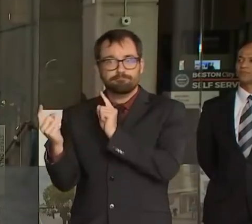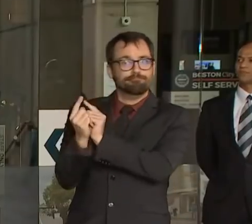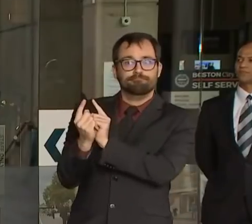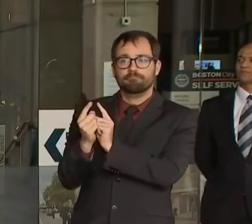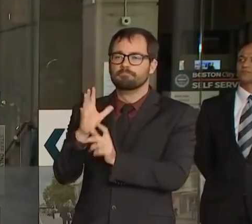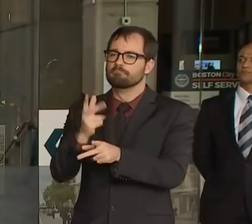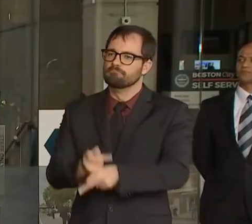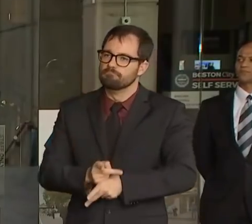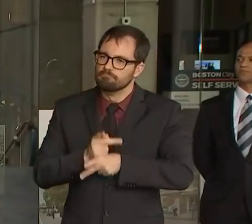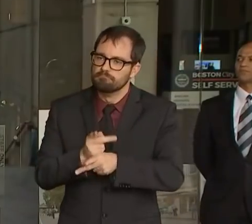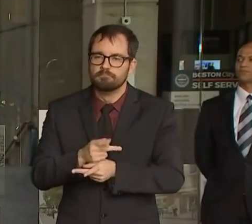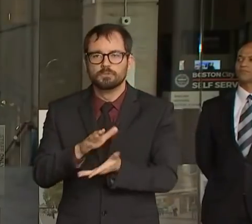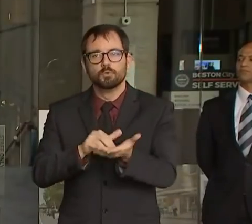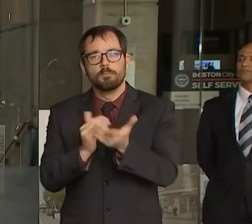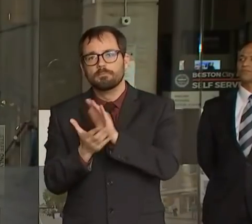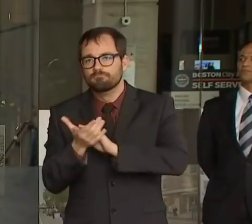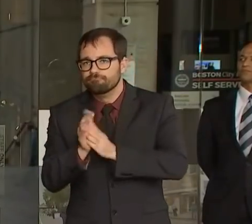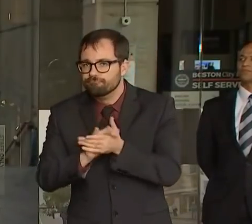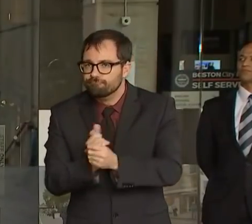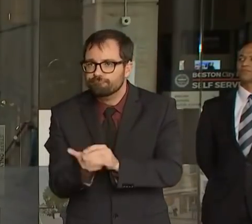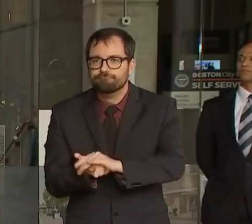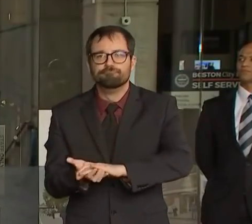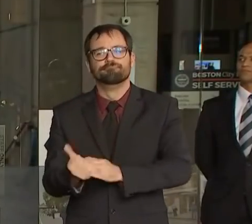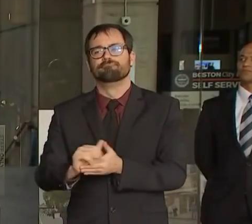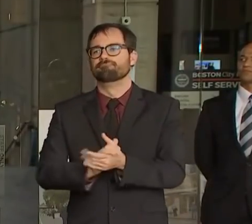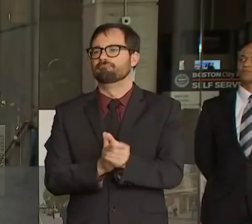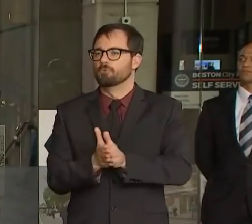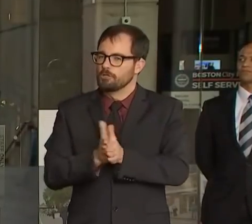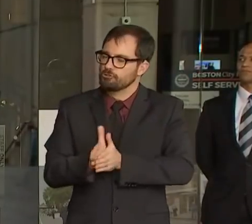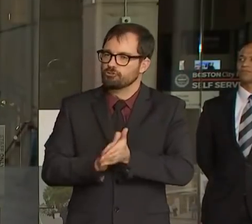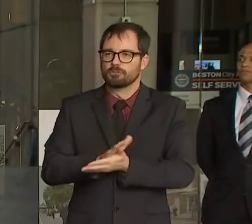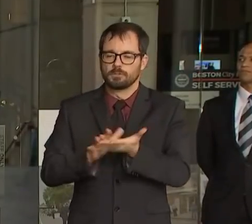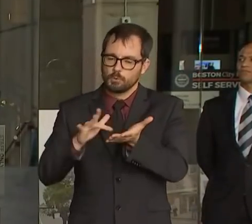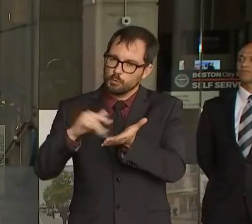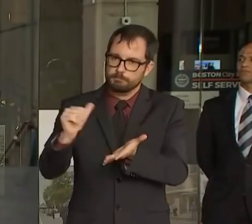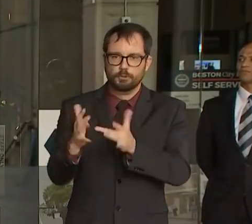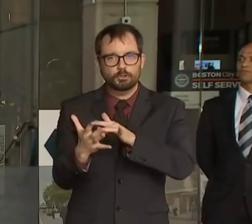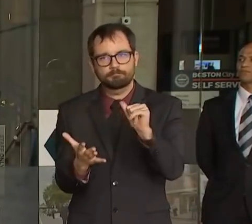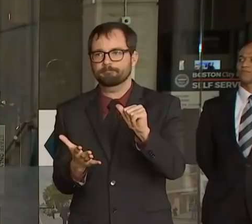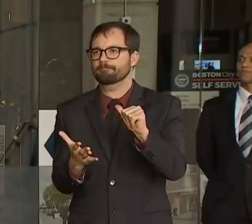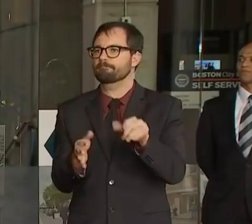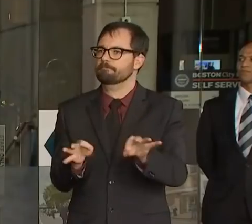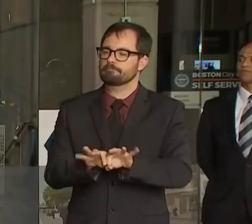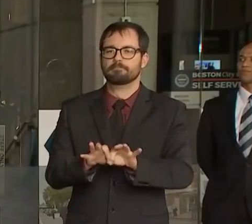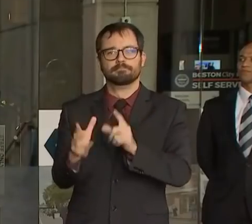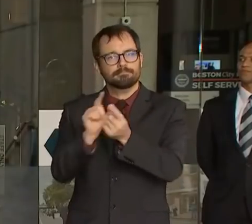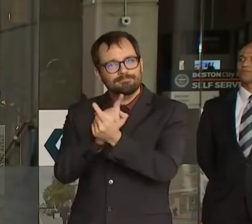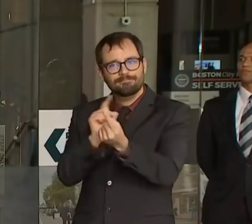FOR ANYONE INTERACTING WITH SENIORS, WE ARE ASKING YOU TO TAKE PRECAUTIONS. WE ARE ASKING YOU TO WASH WITH SOAP. WE ARE ASKING YOU TO SANITIZE.